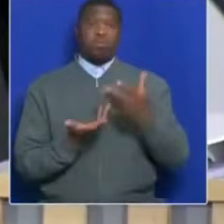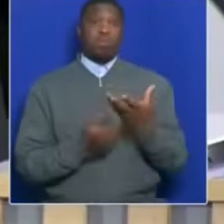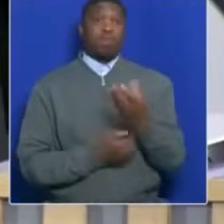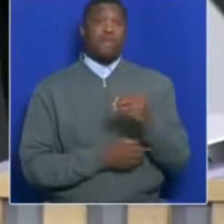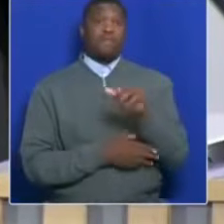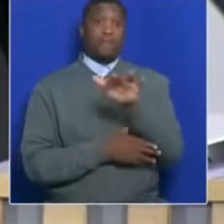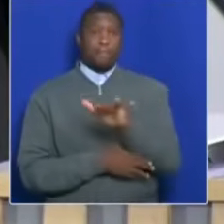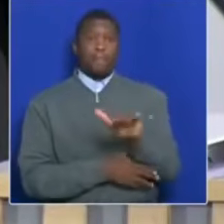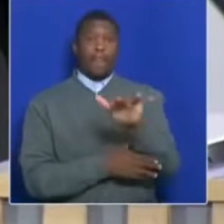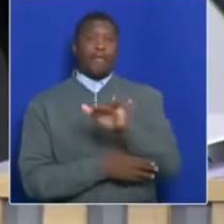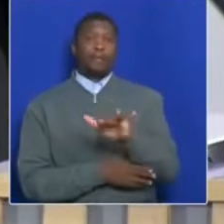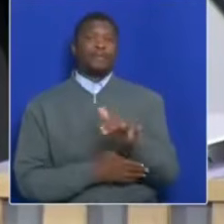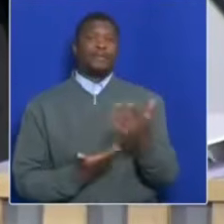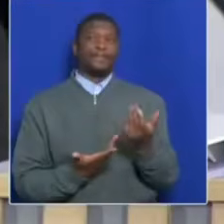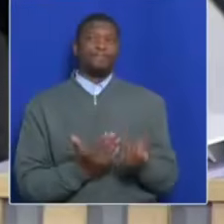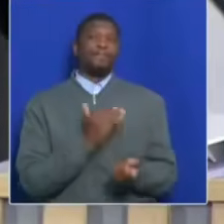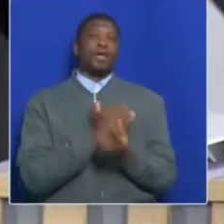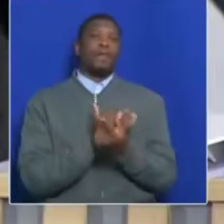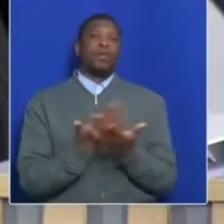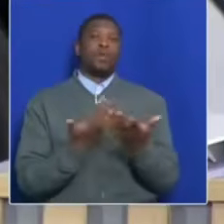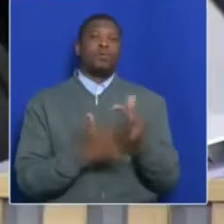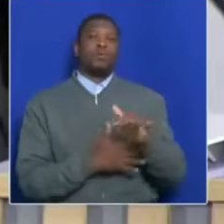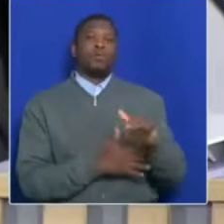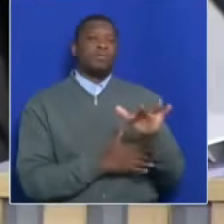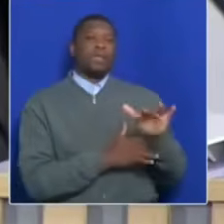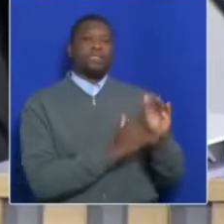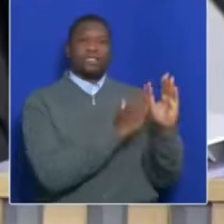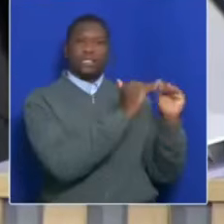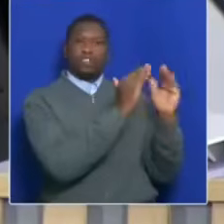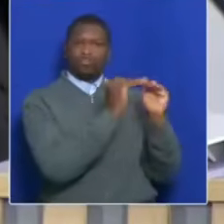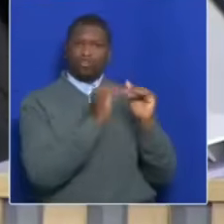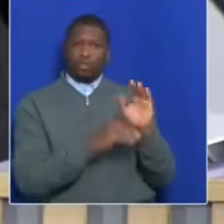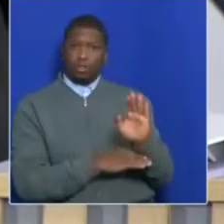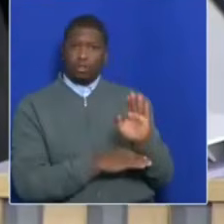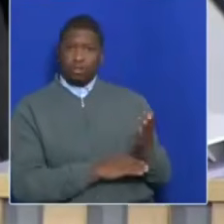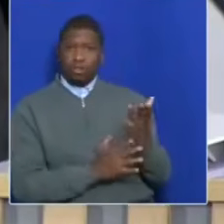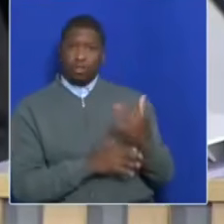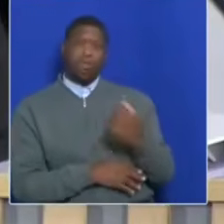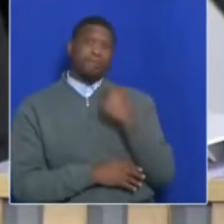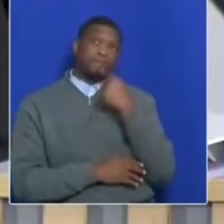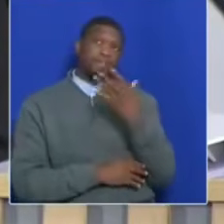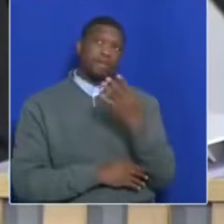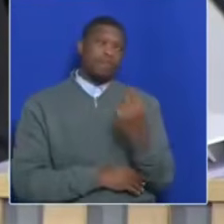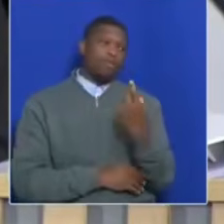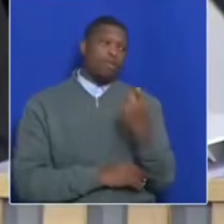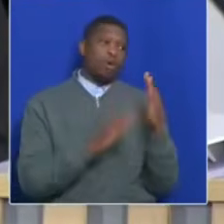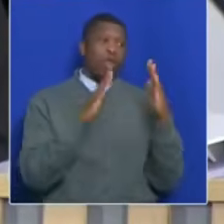settlement. they will indicate that there's a particular house where they suspected to be